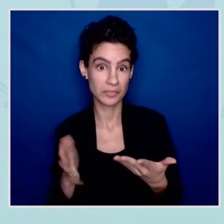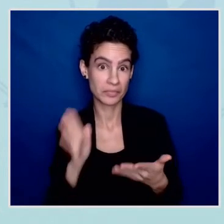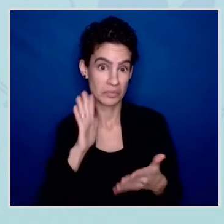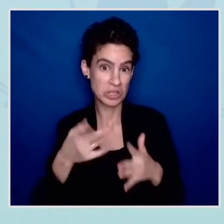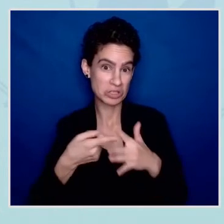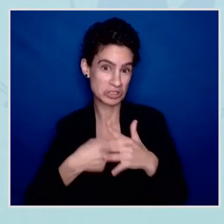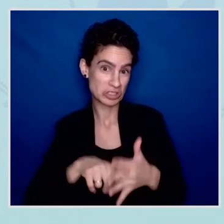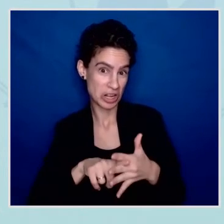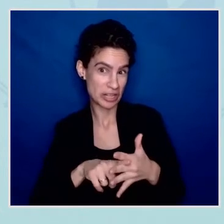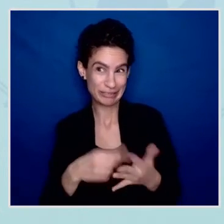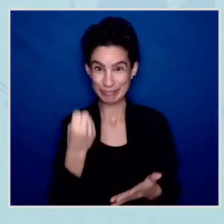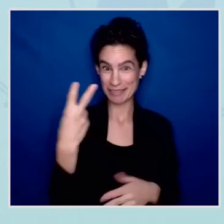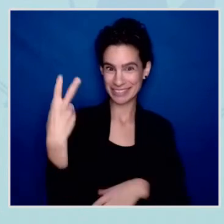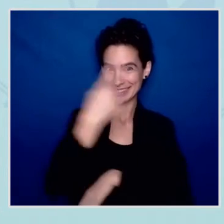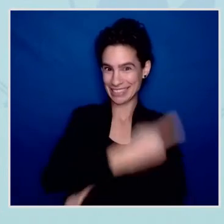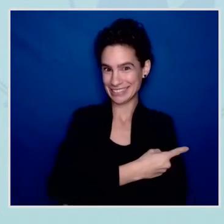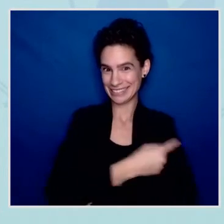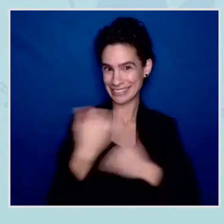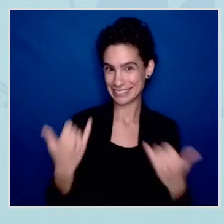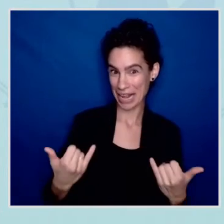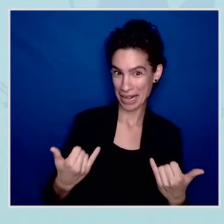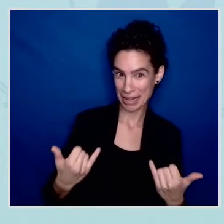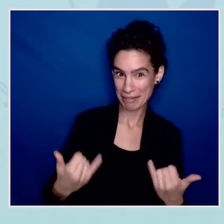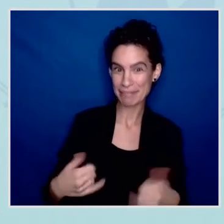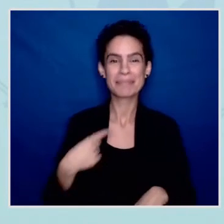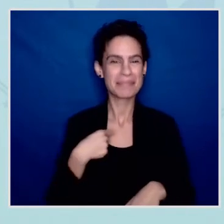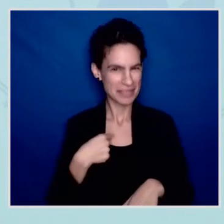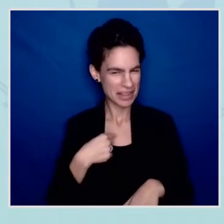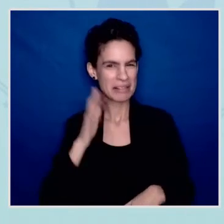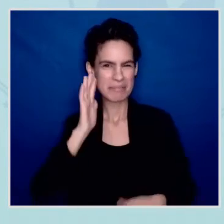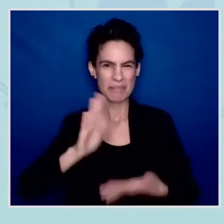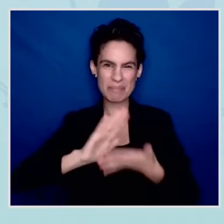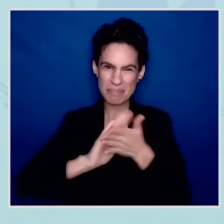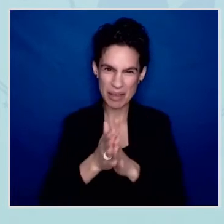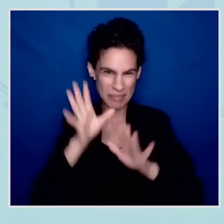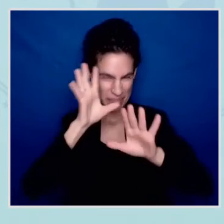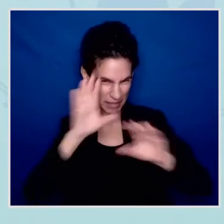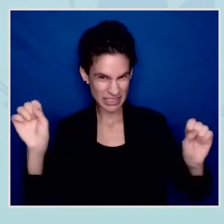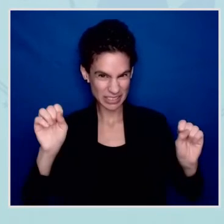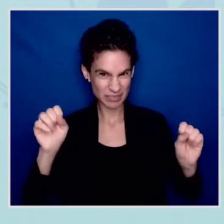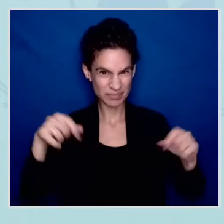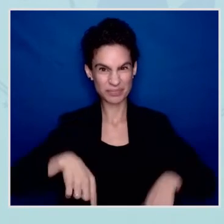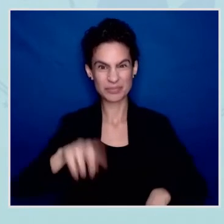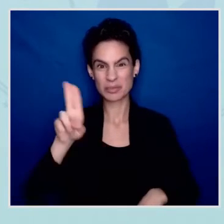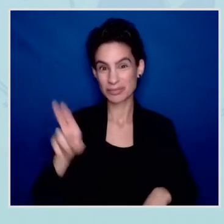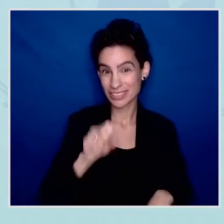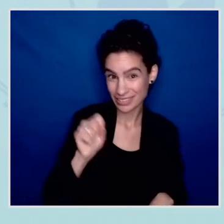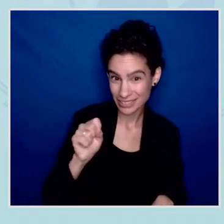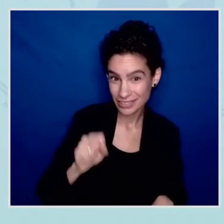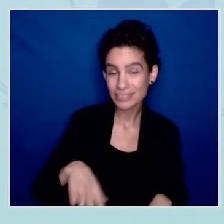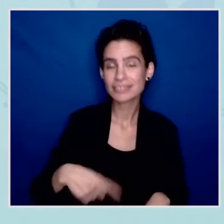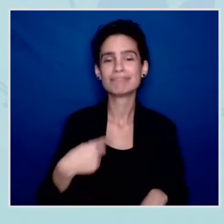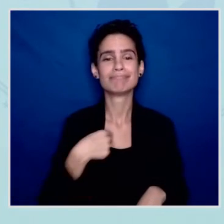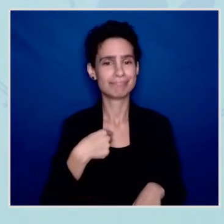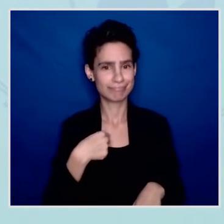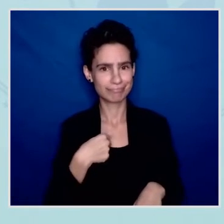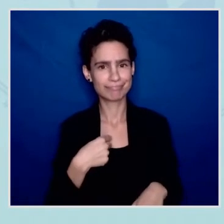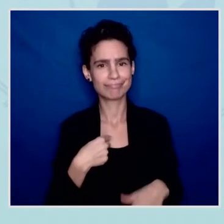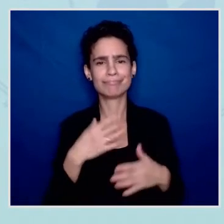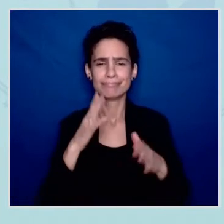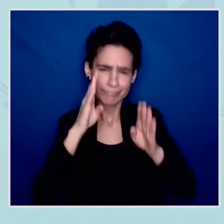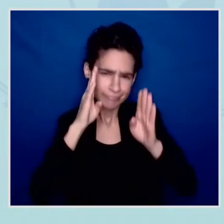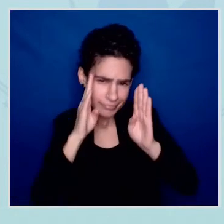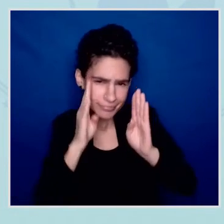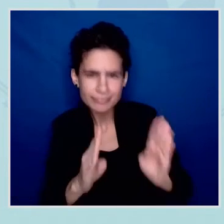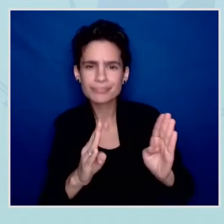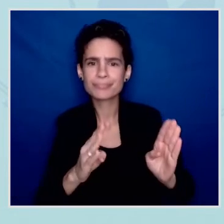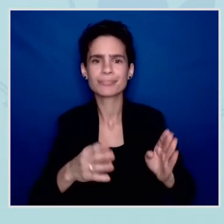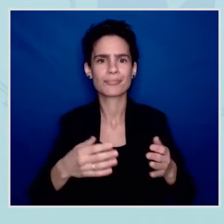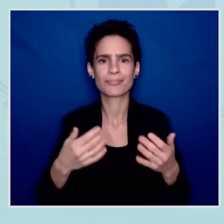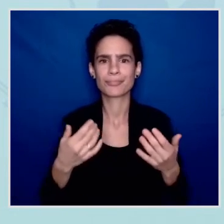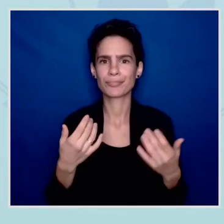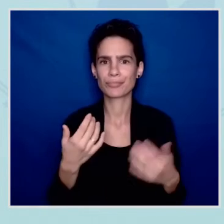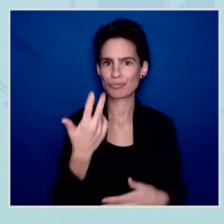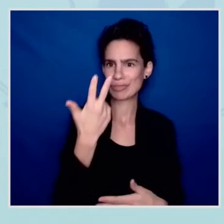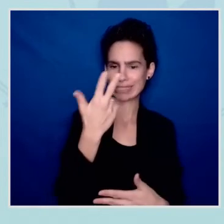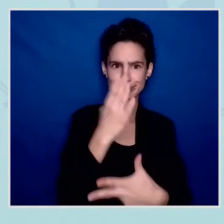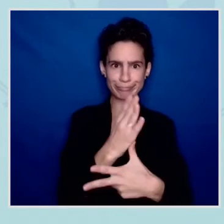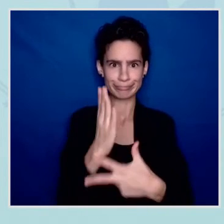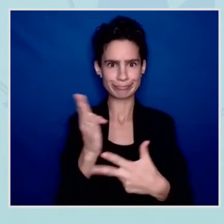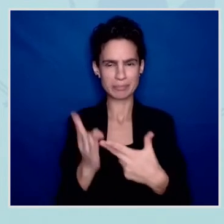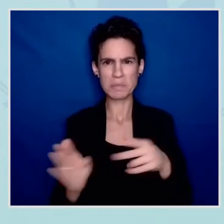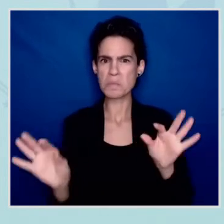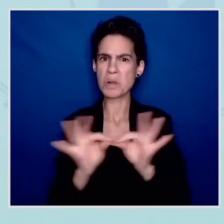JOB, THAT'S WHY I RAN. IN MY